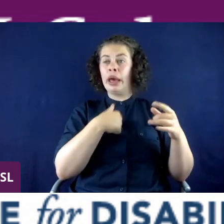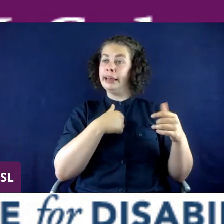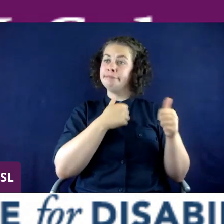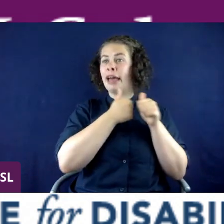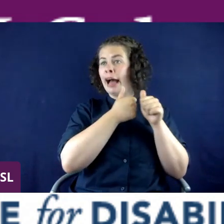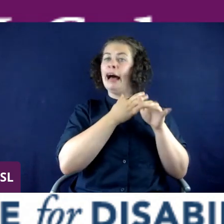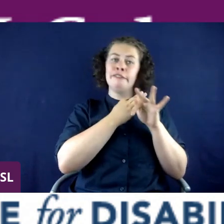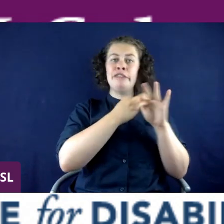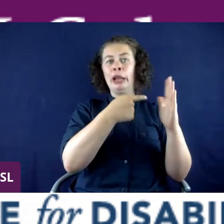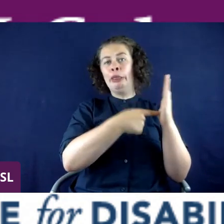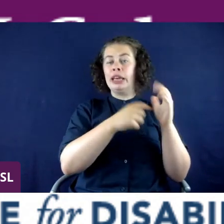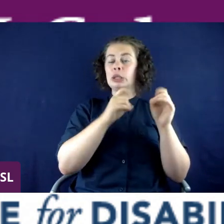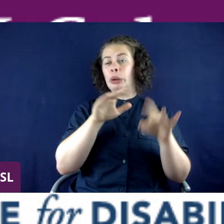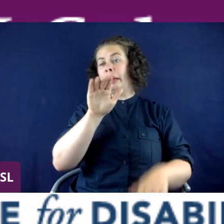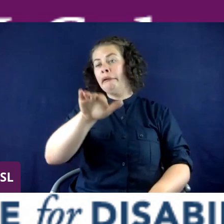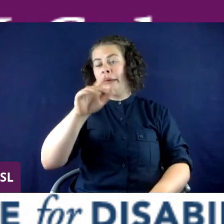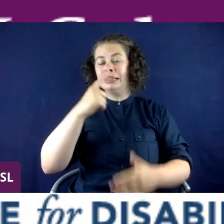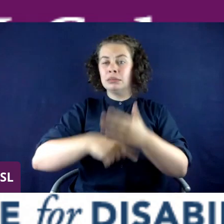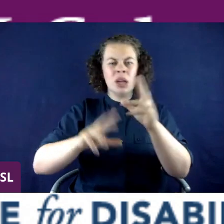include them in this old system of art.